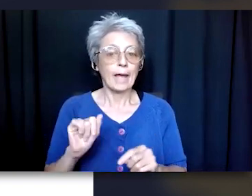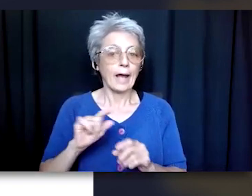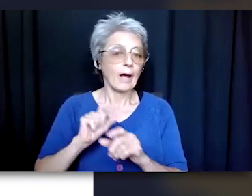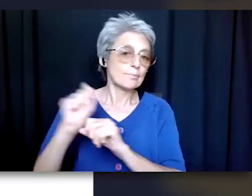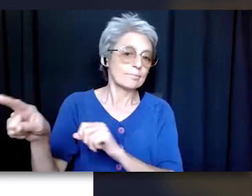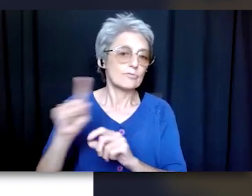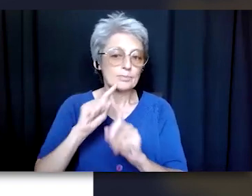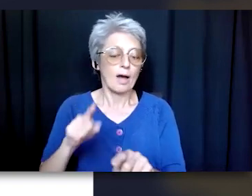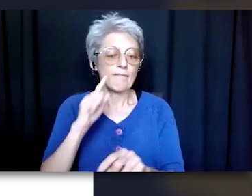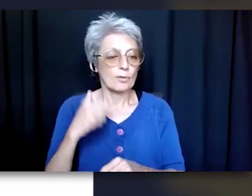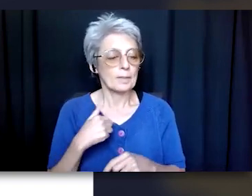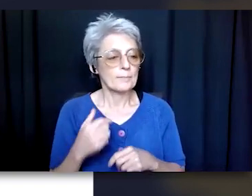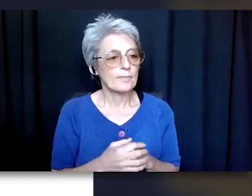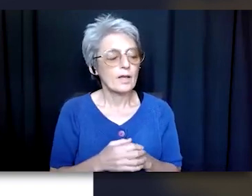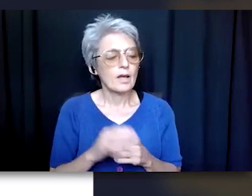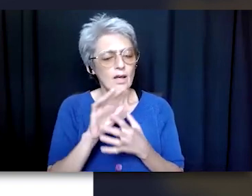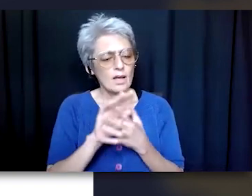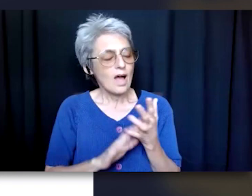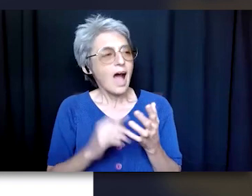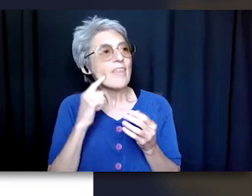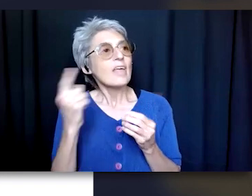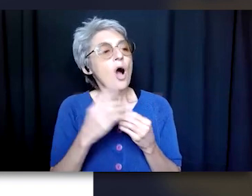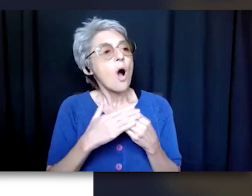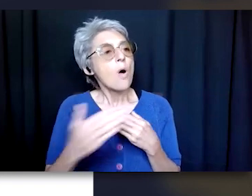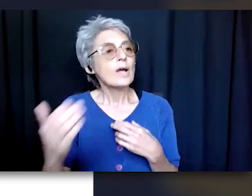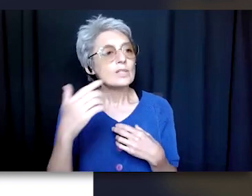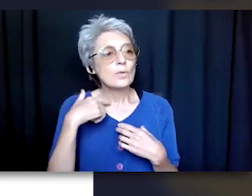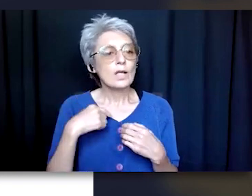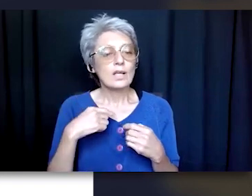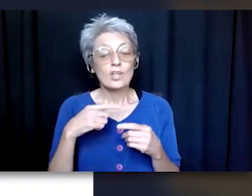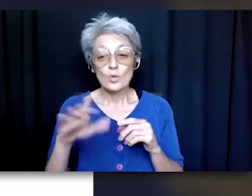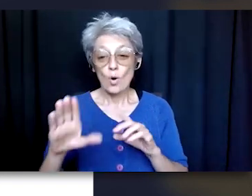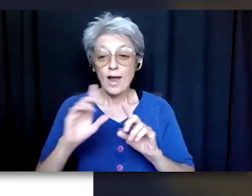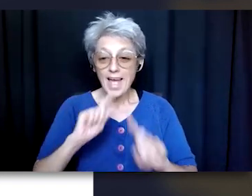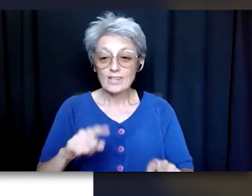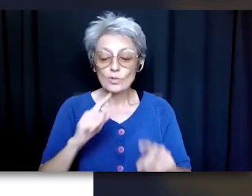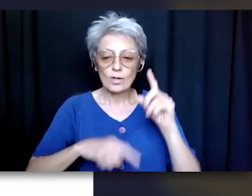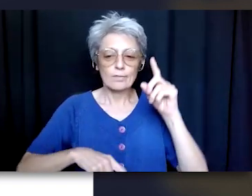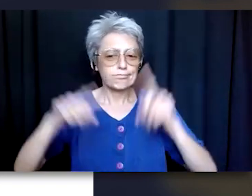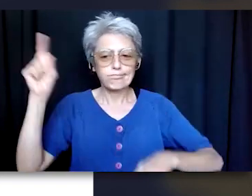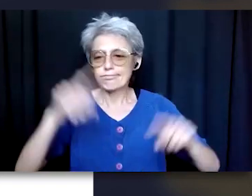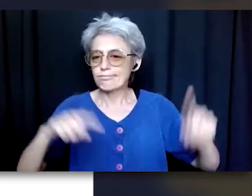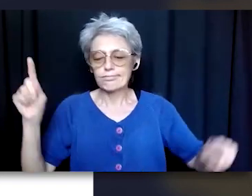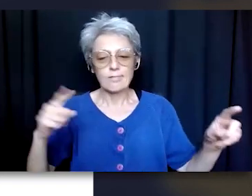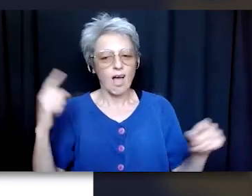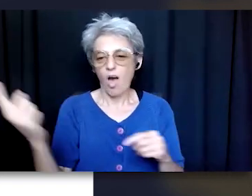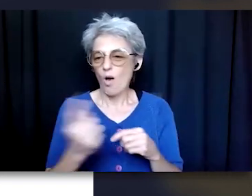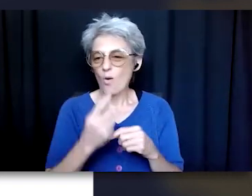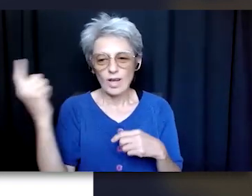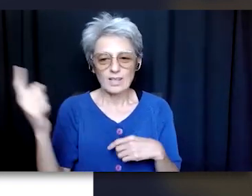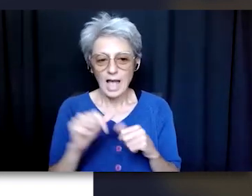going to be a huge range of answers to how people use this because there’s a huge range of answers